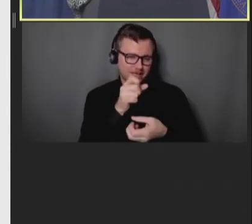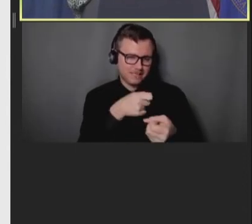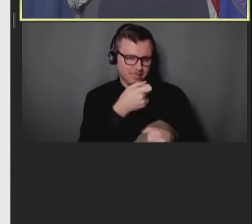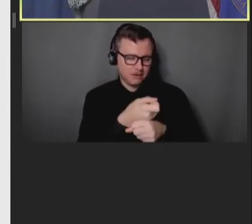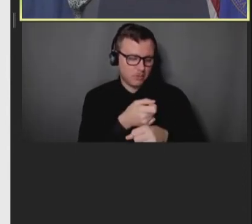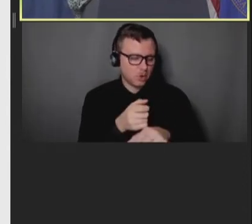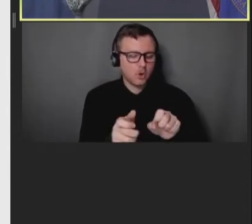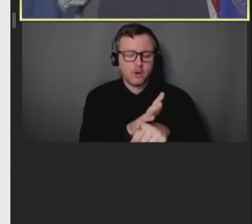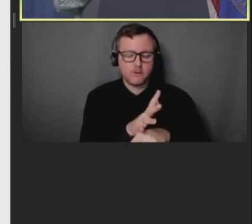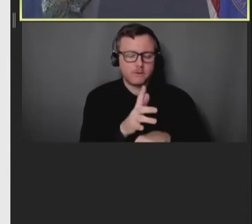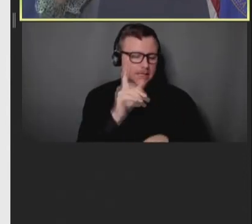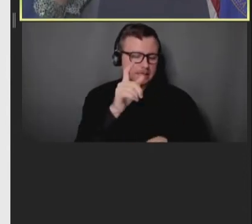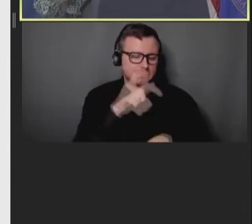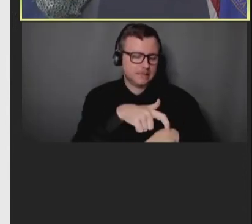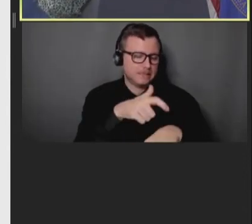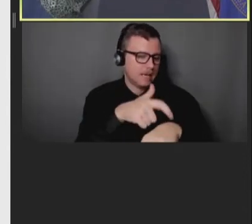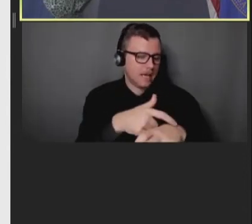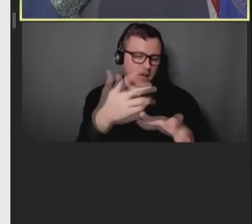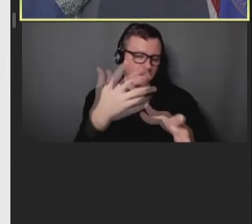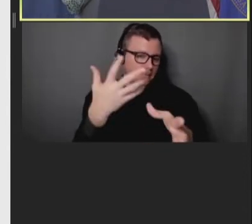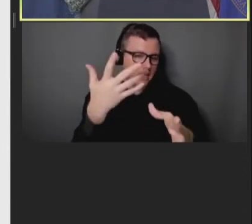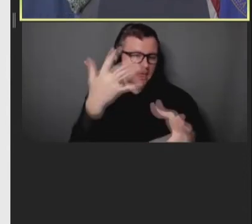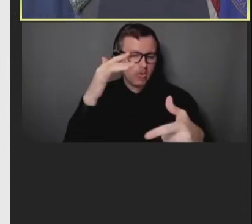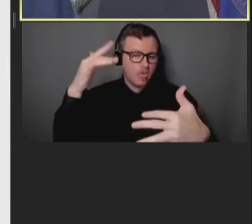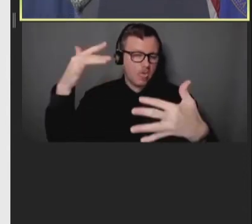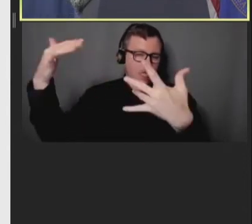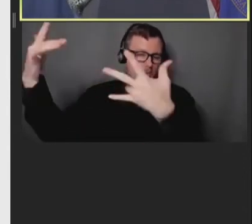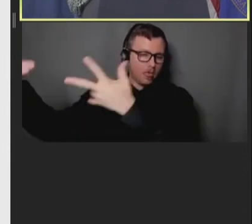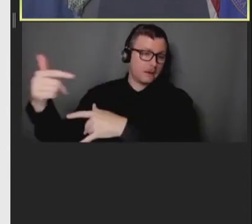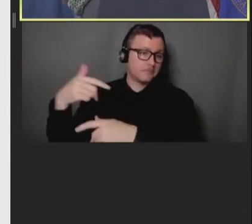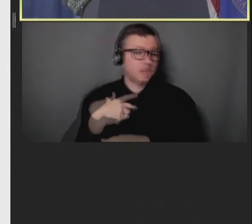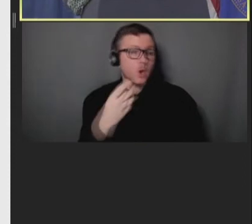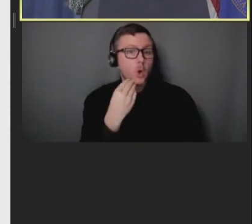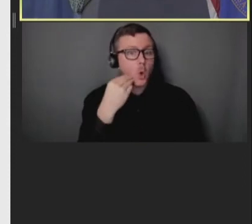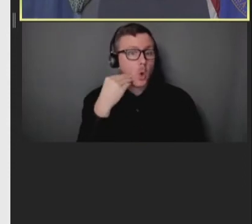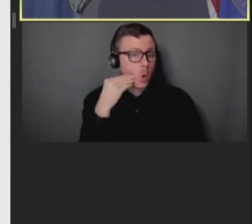vortex and home schooling. Home schooling plays a role in this, because it was awful.